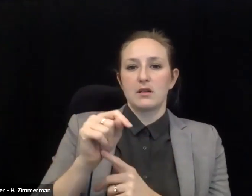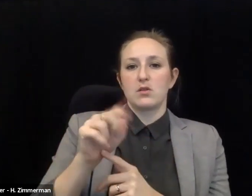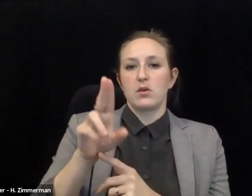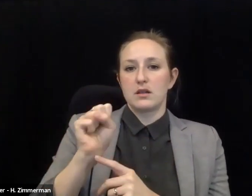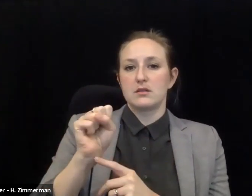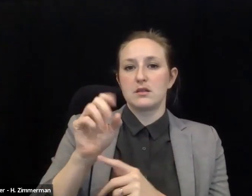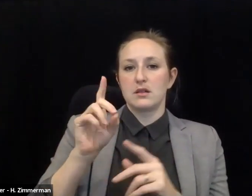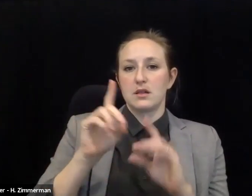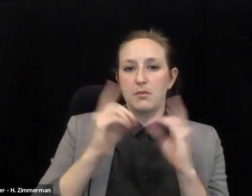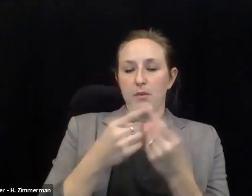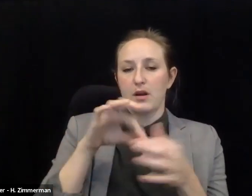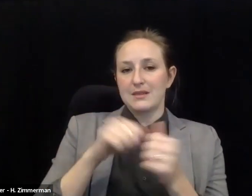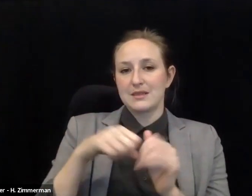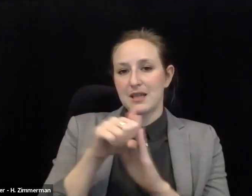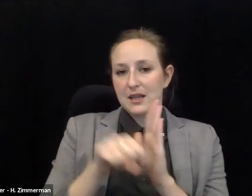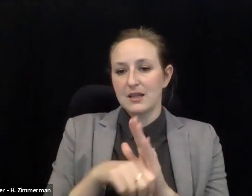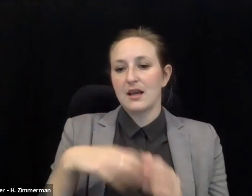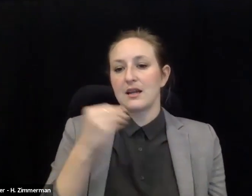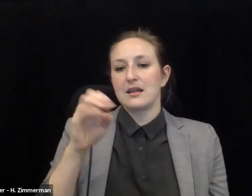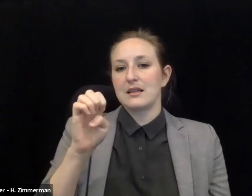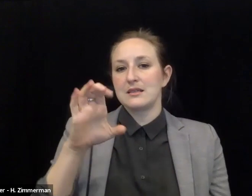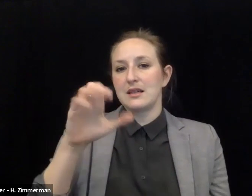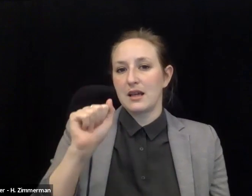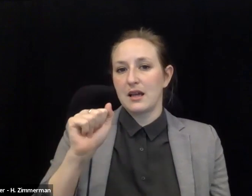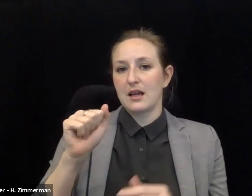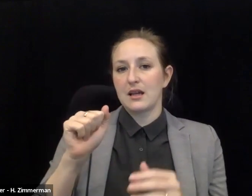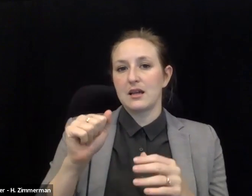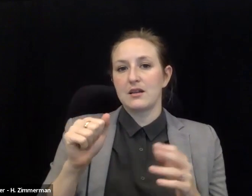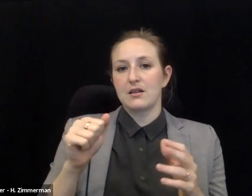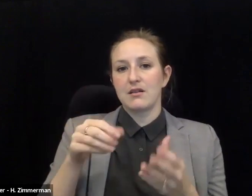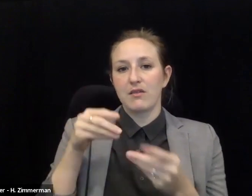funded programs under the youth ambassadors portfolio coordinates, the next one and the